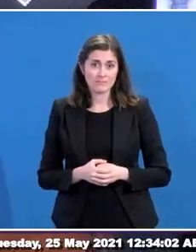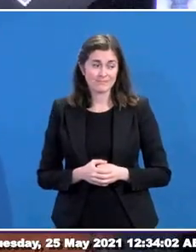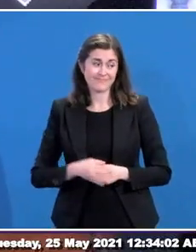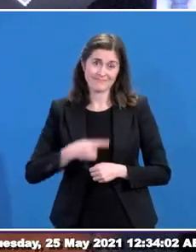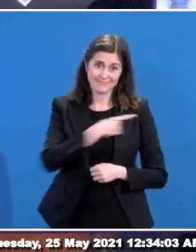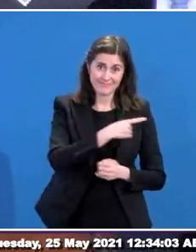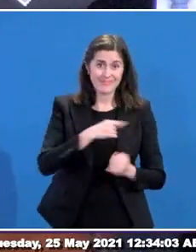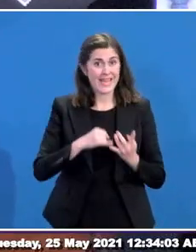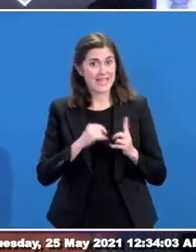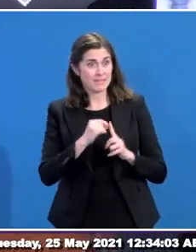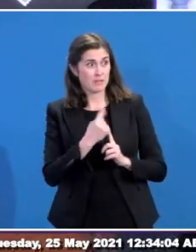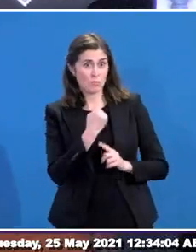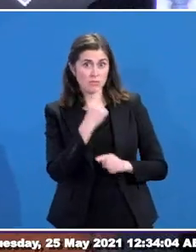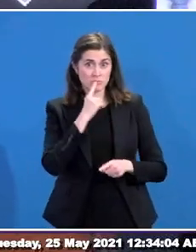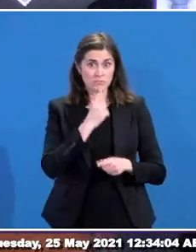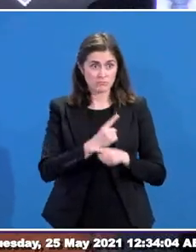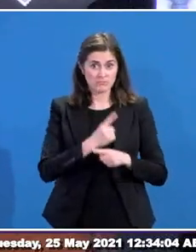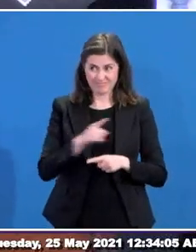the victims being Middle Eastern.